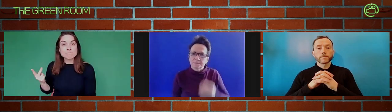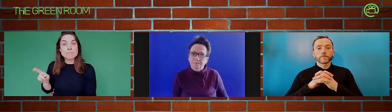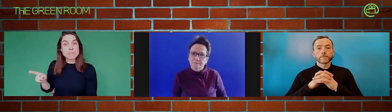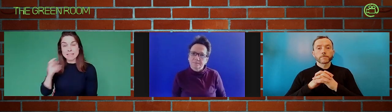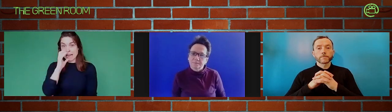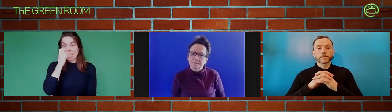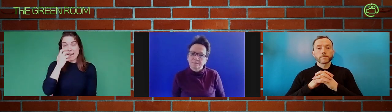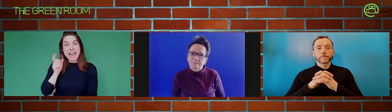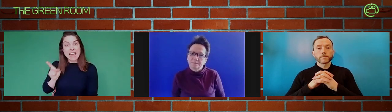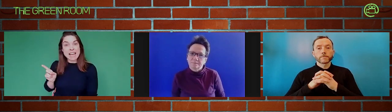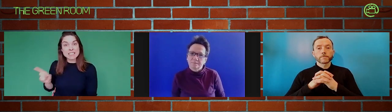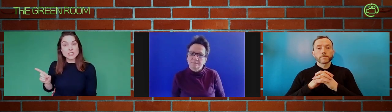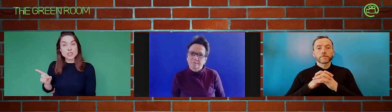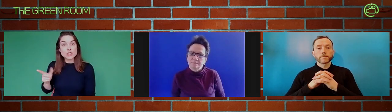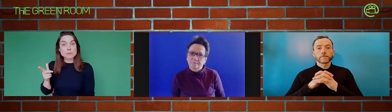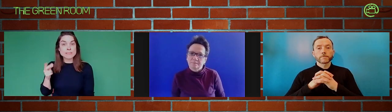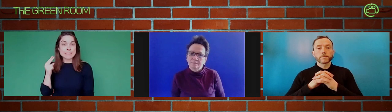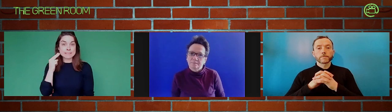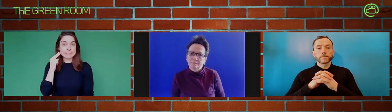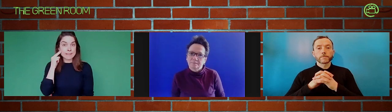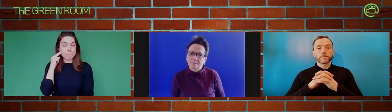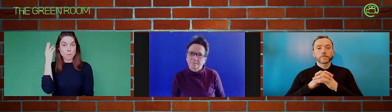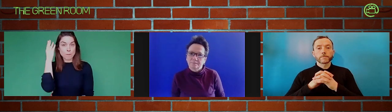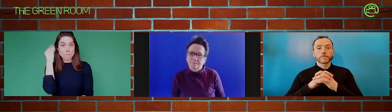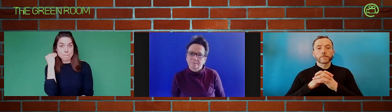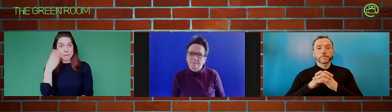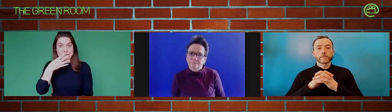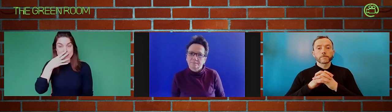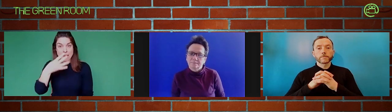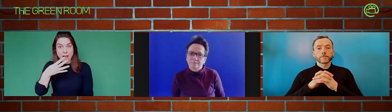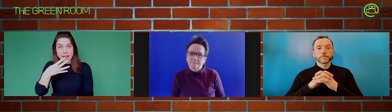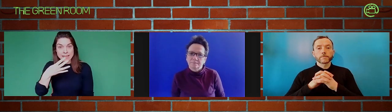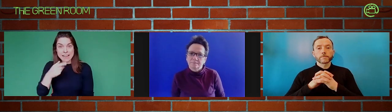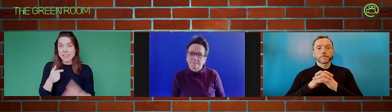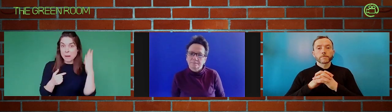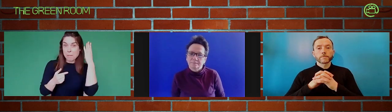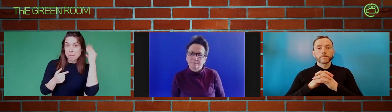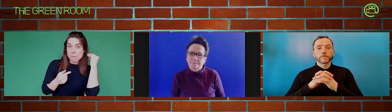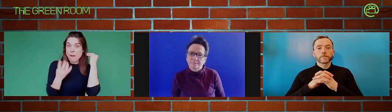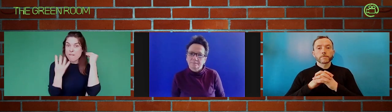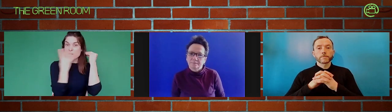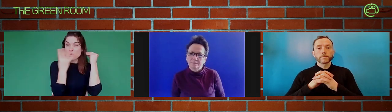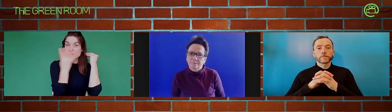and then lost the hearing in her other ear when she was 14. And she hid the fact that she was deaf